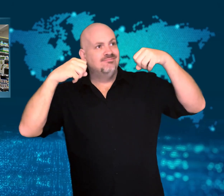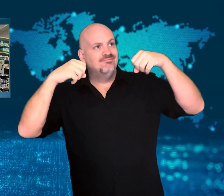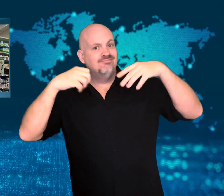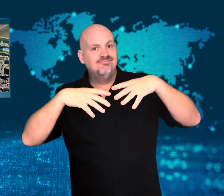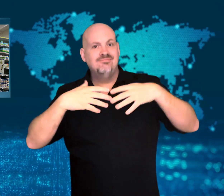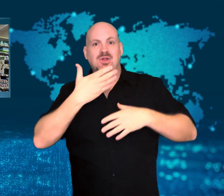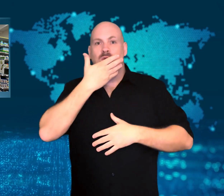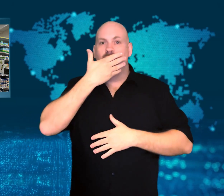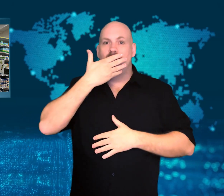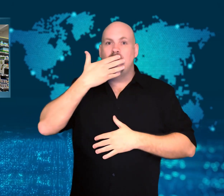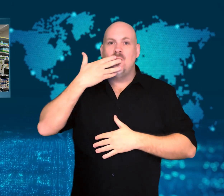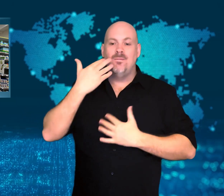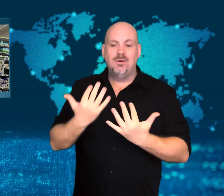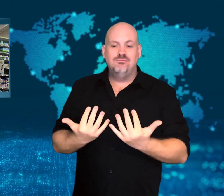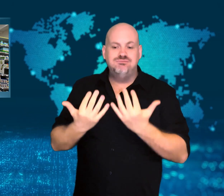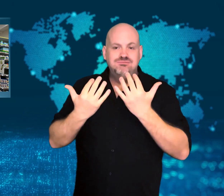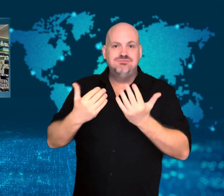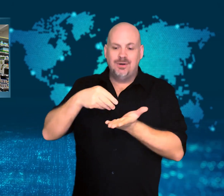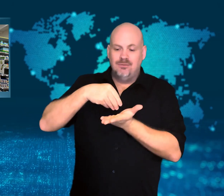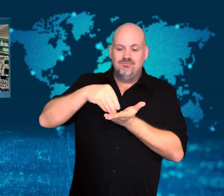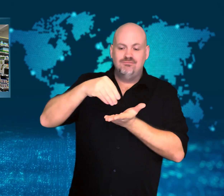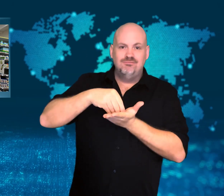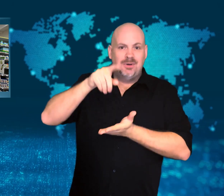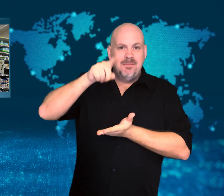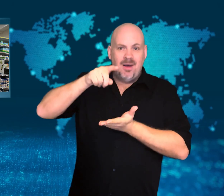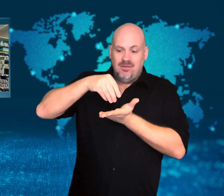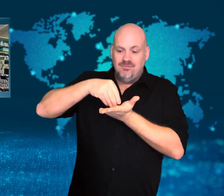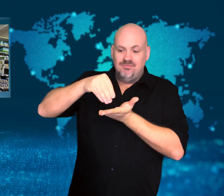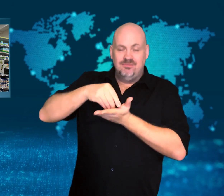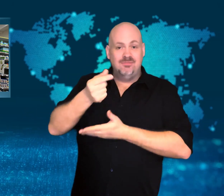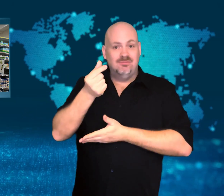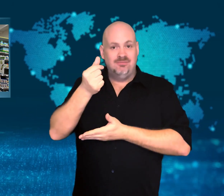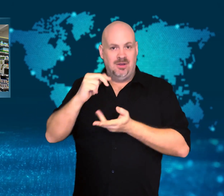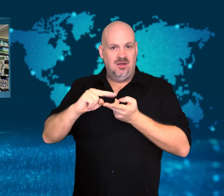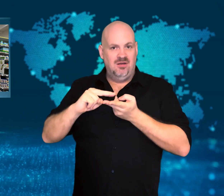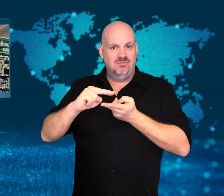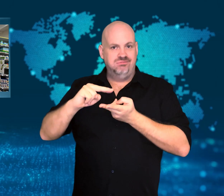more than 7% later this year.